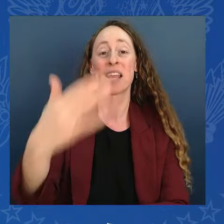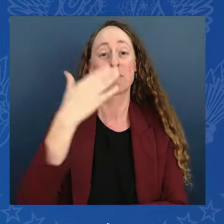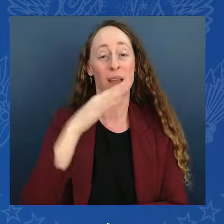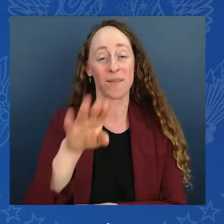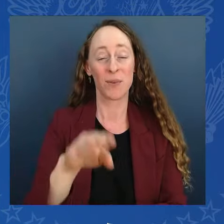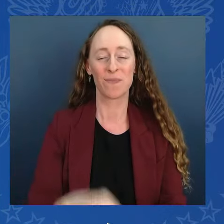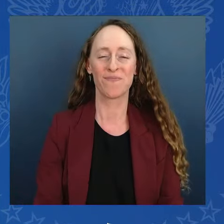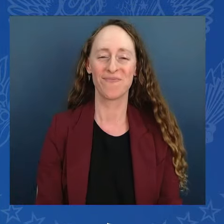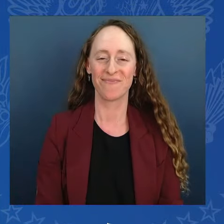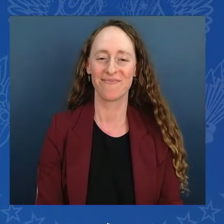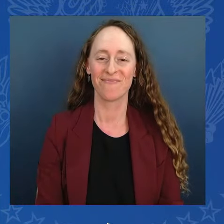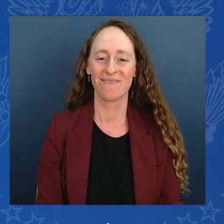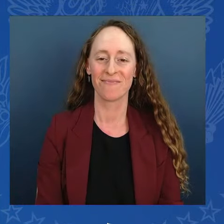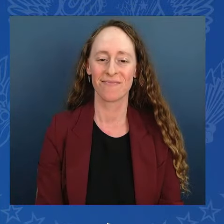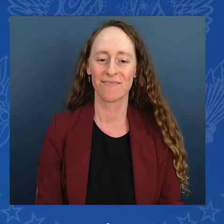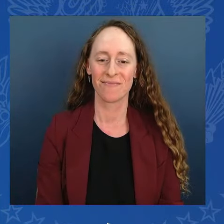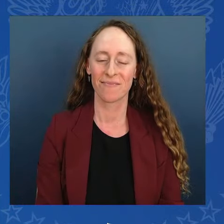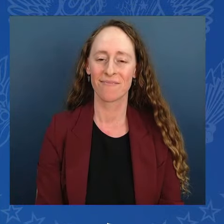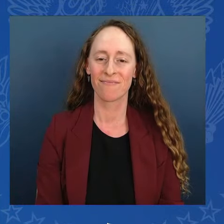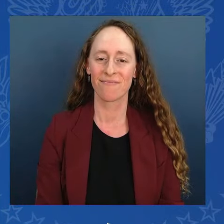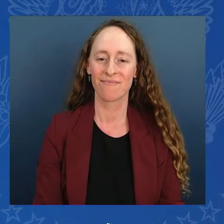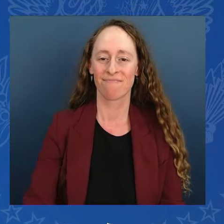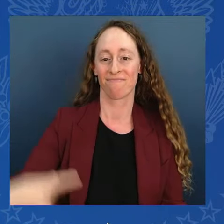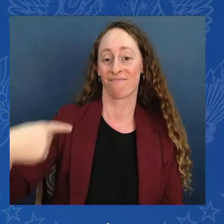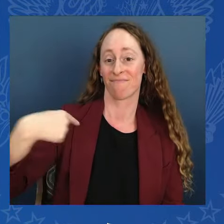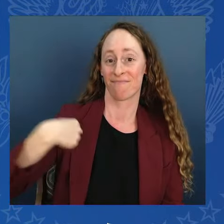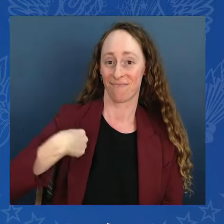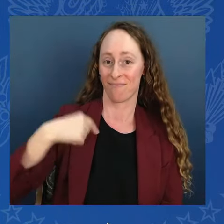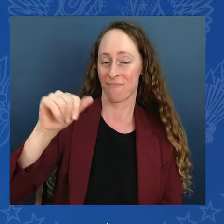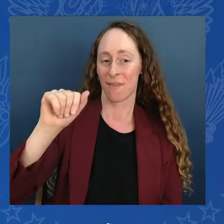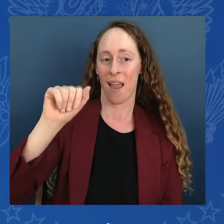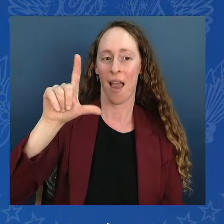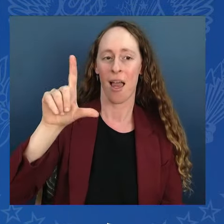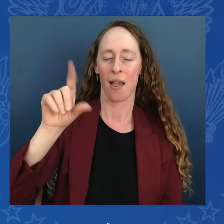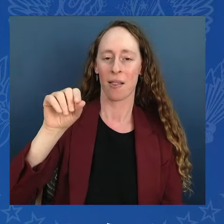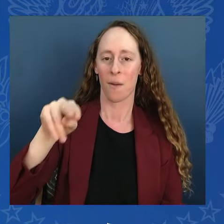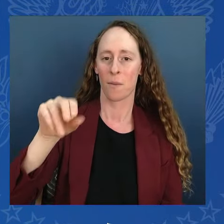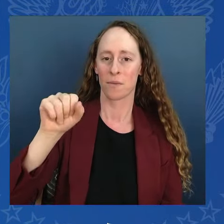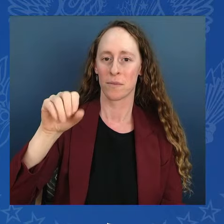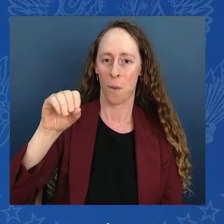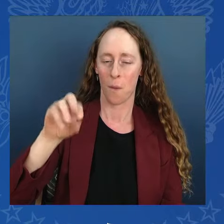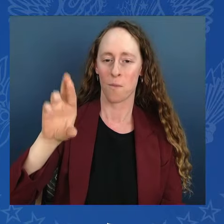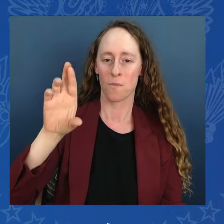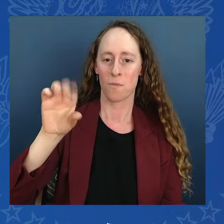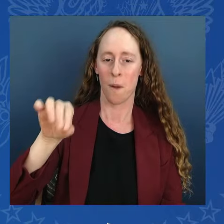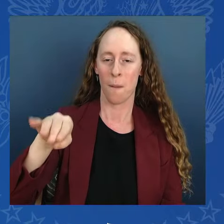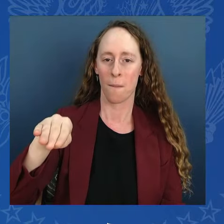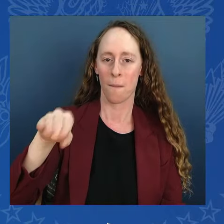My name is Alonzo Romo and I'm a proud laborer and member of my union, Leuna Local 113.